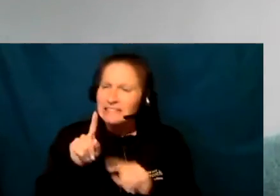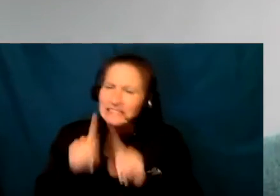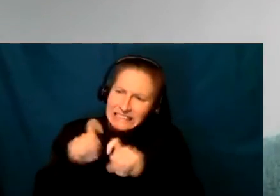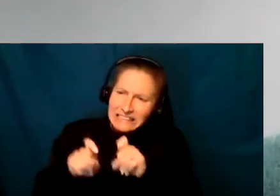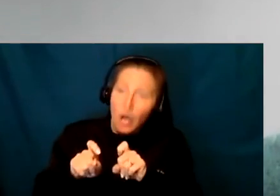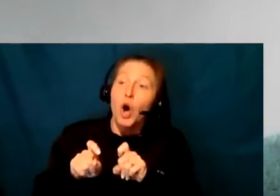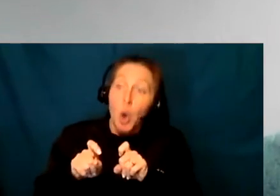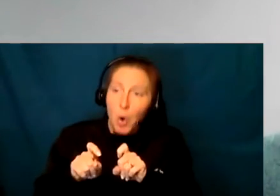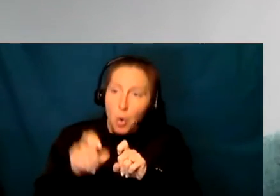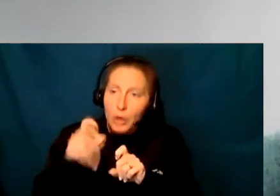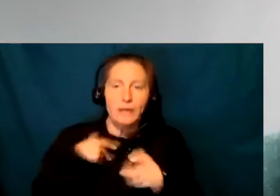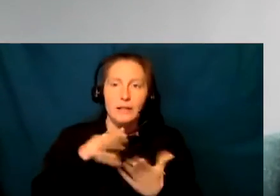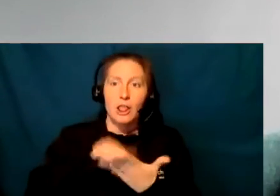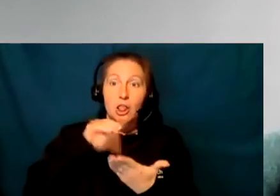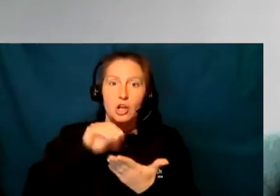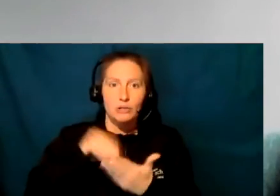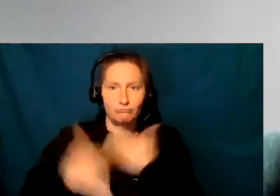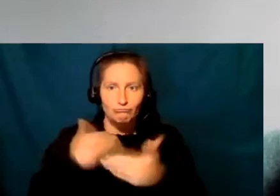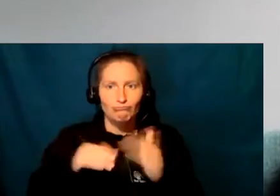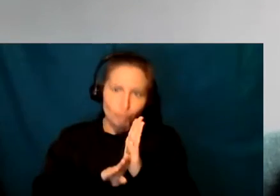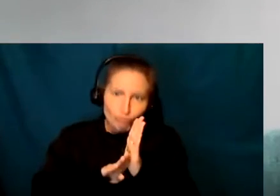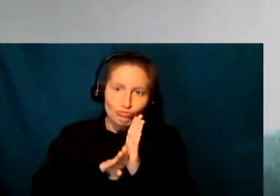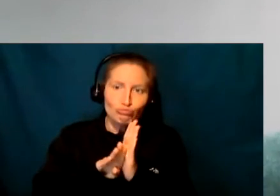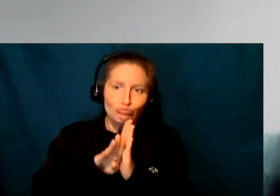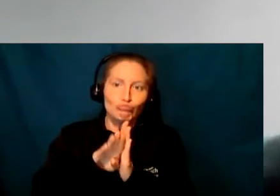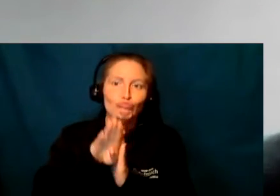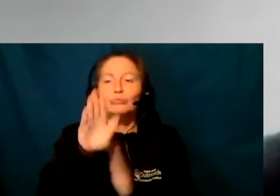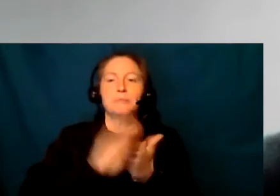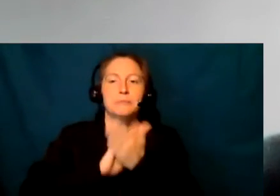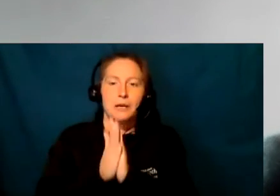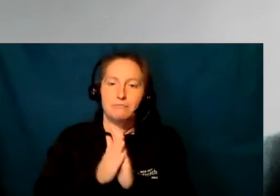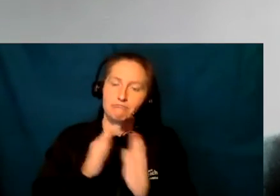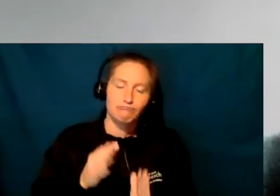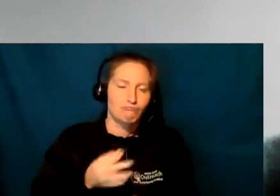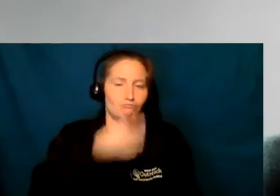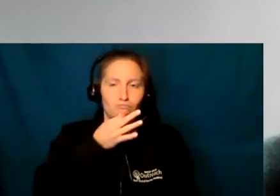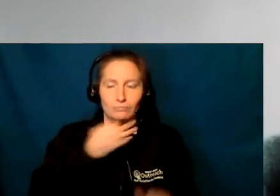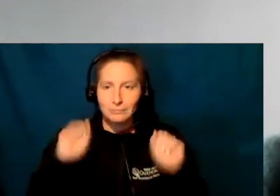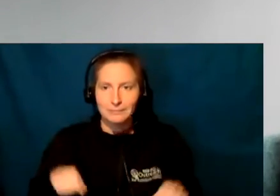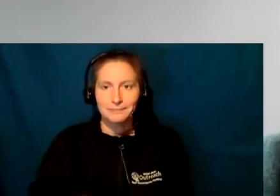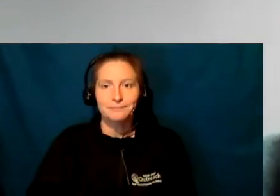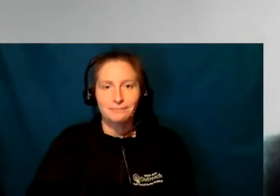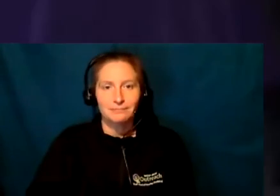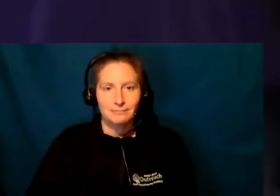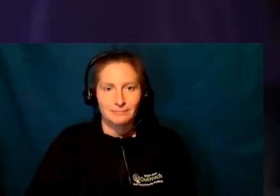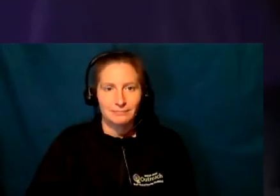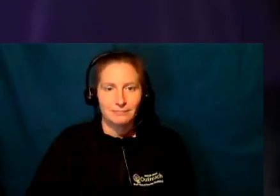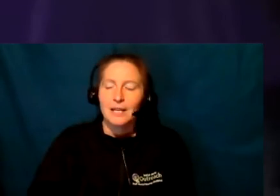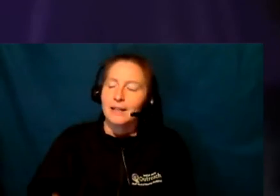it's really it really helps you build as a professional and as a person. Maryann: Thank you so much